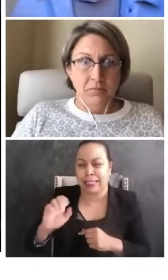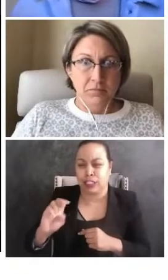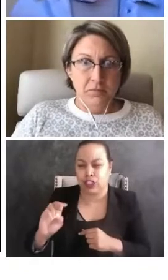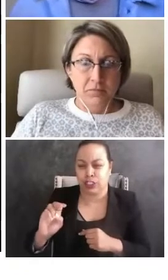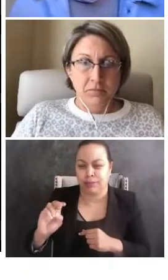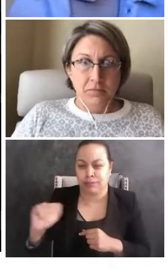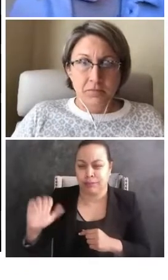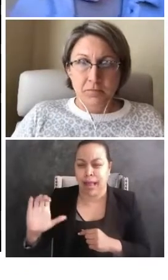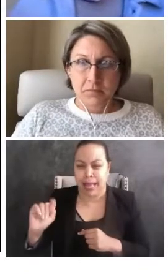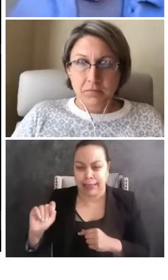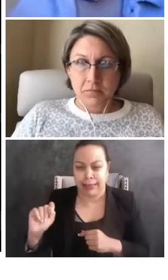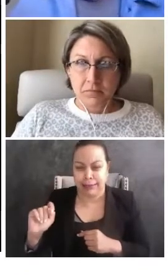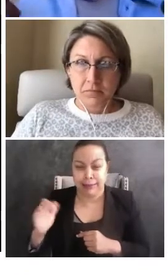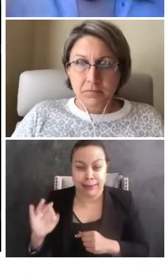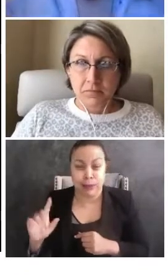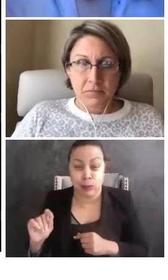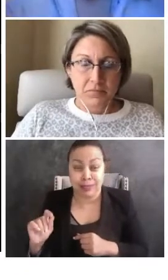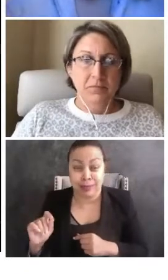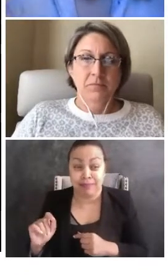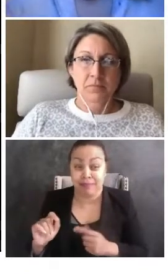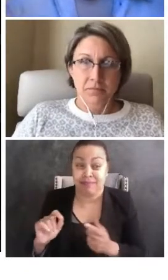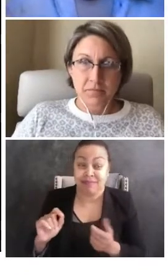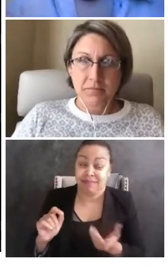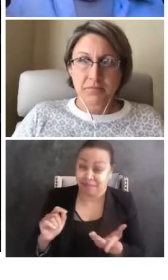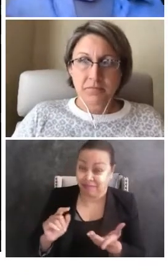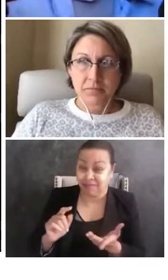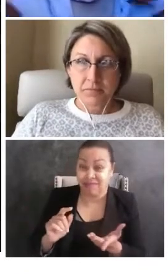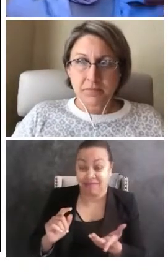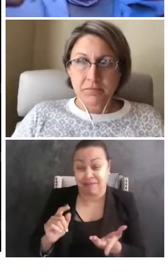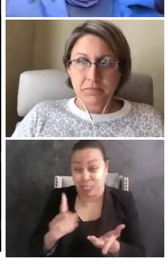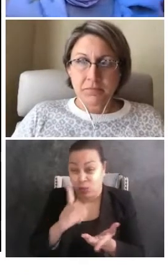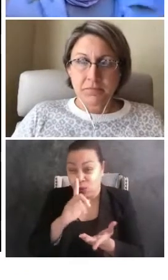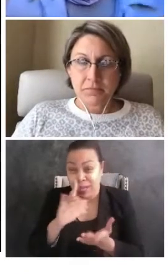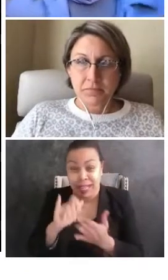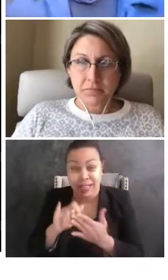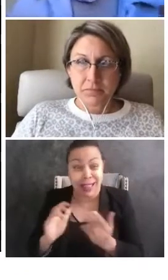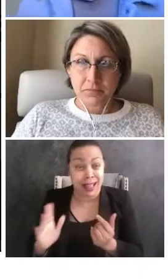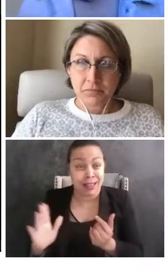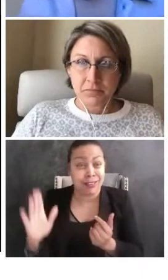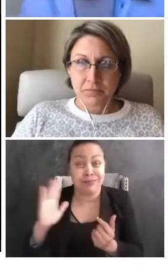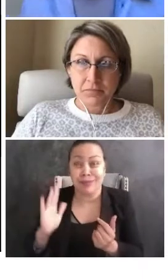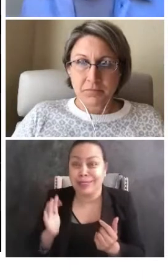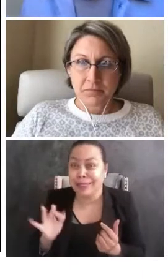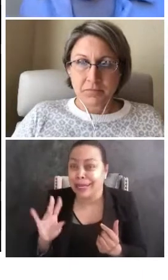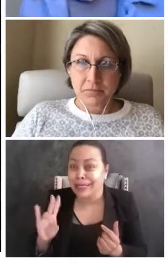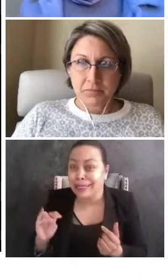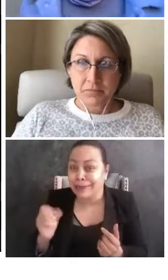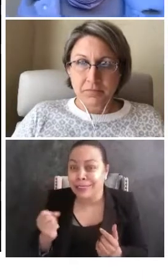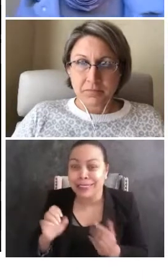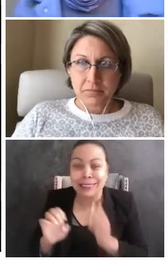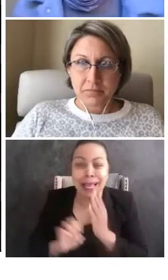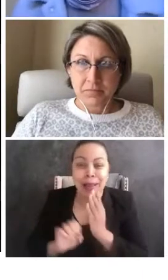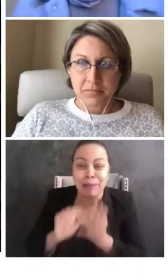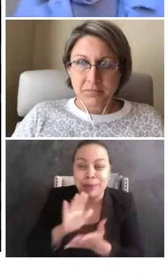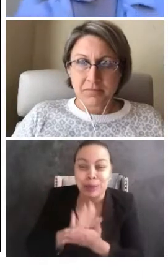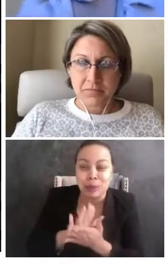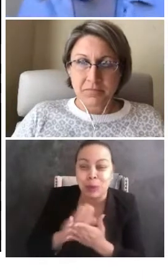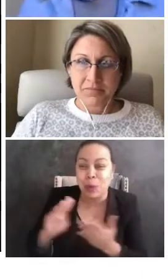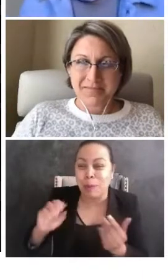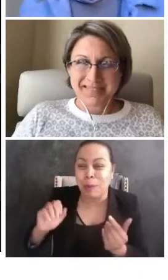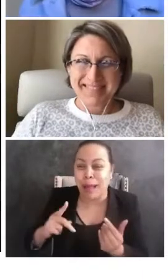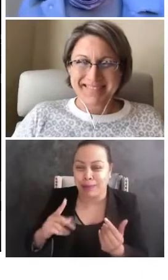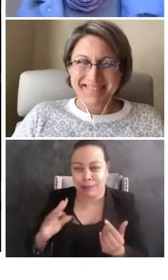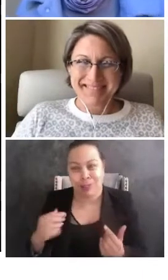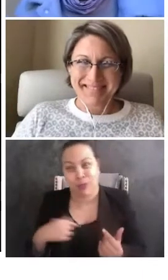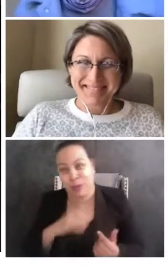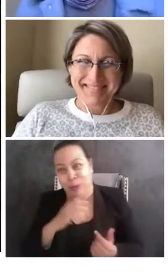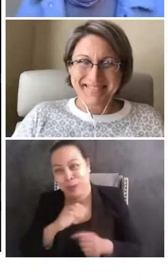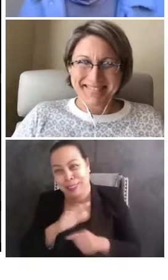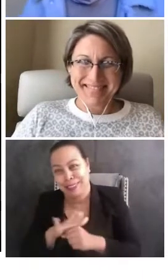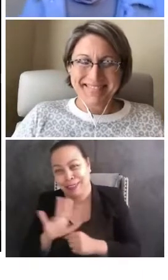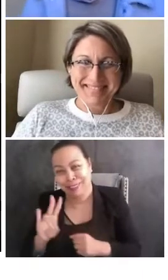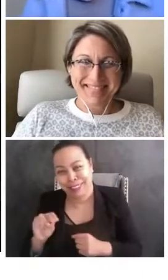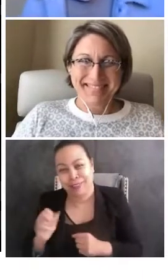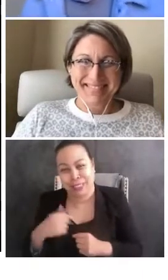It's remarkable to see this in person.